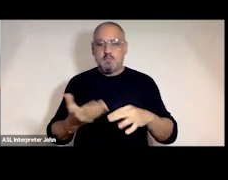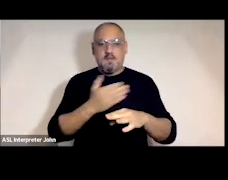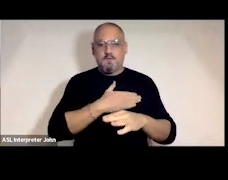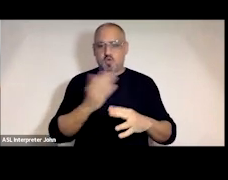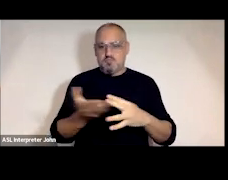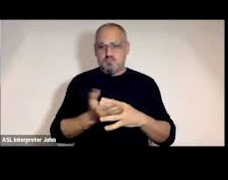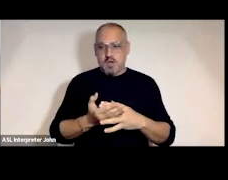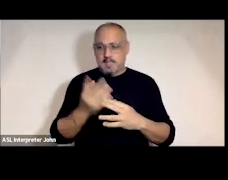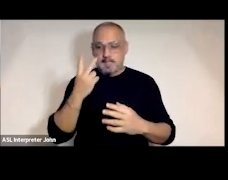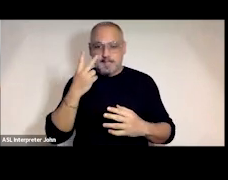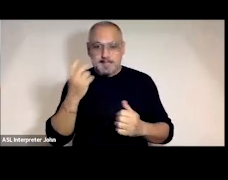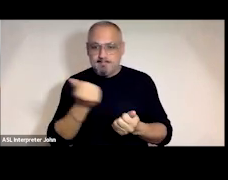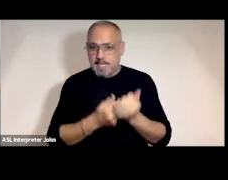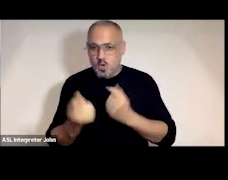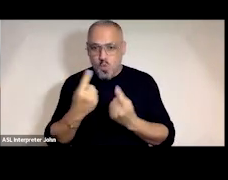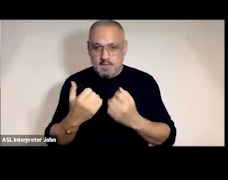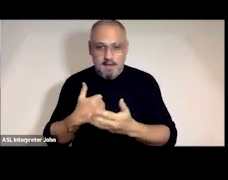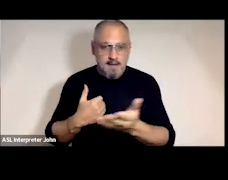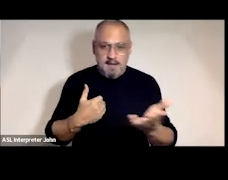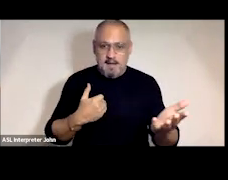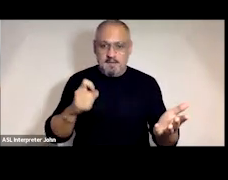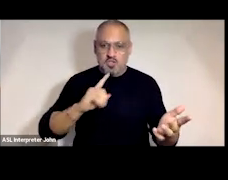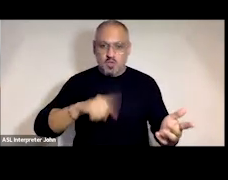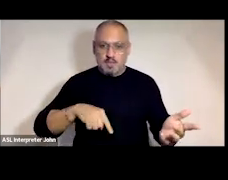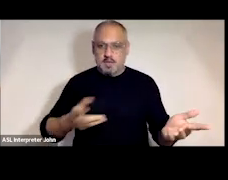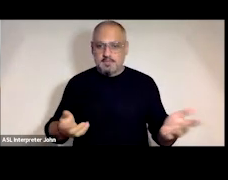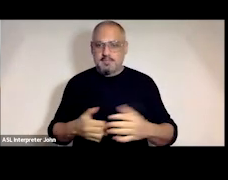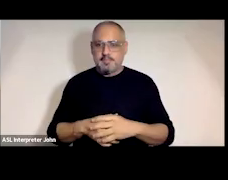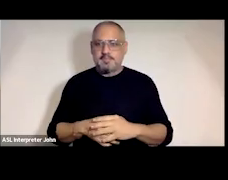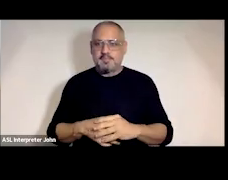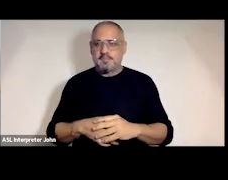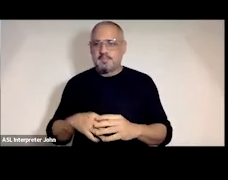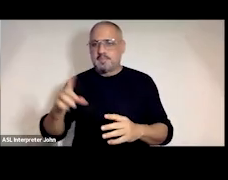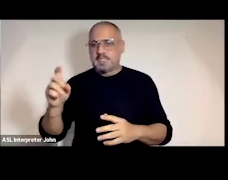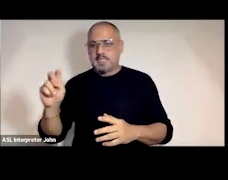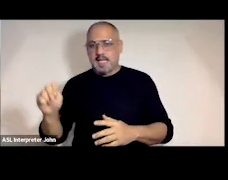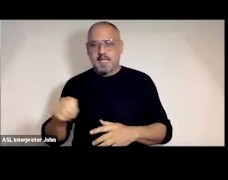just to see if there's any questions I should answer. Dan or Daz, anything?